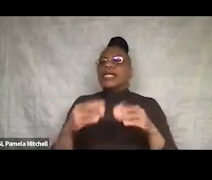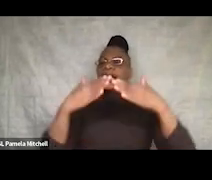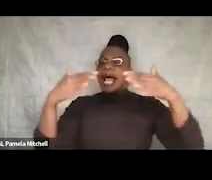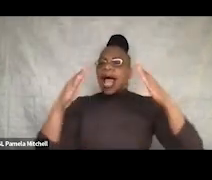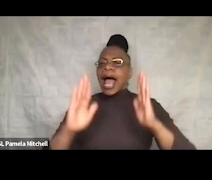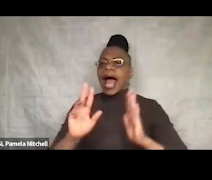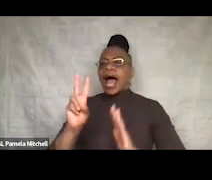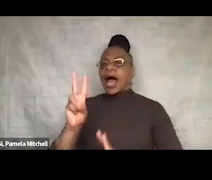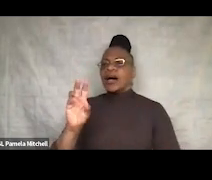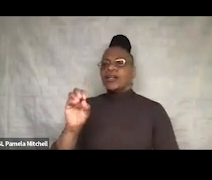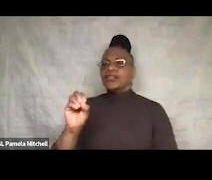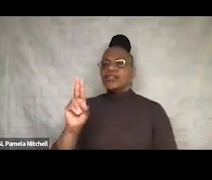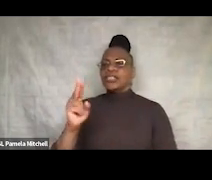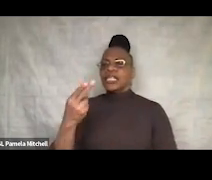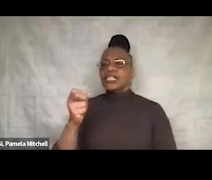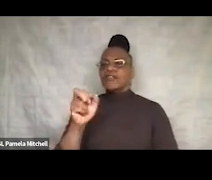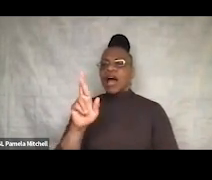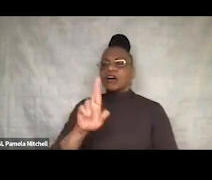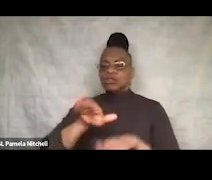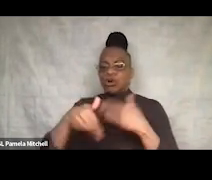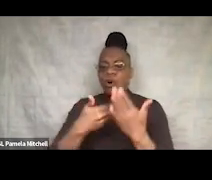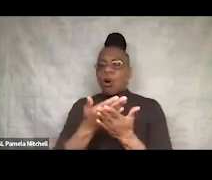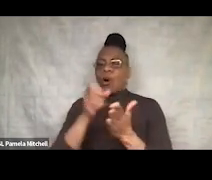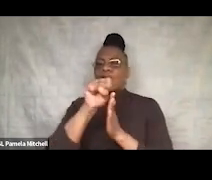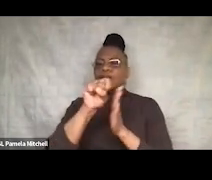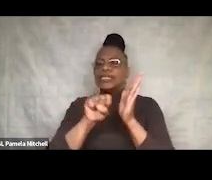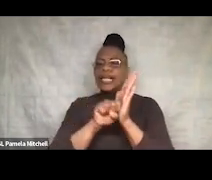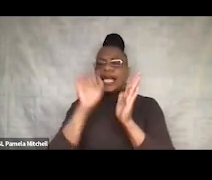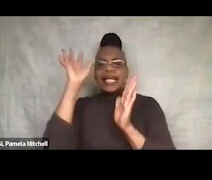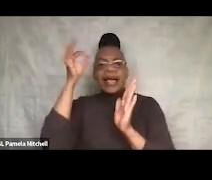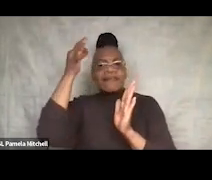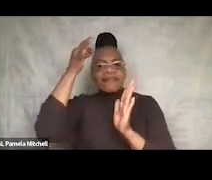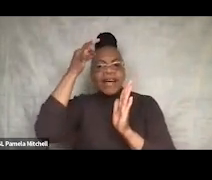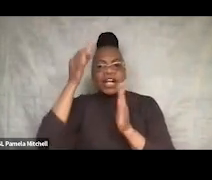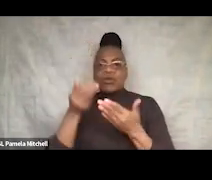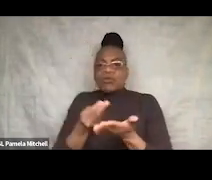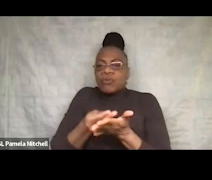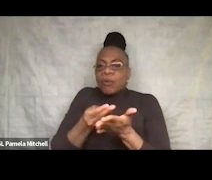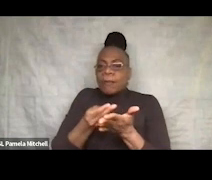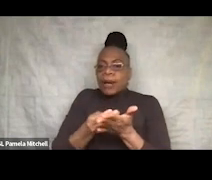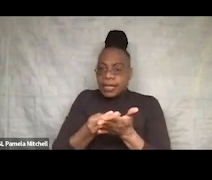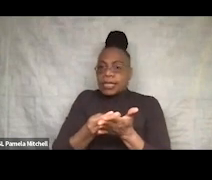these were all state dollars from ARPA, so federal dollars passed through the state. And so, folks,